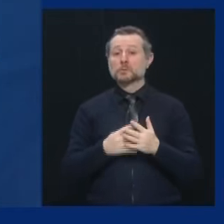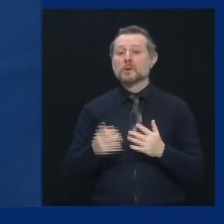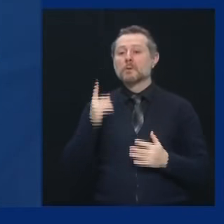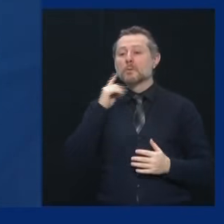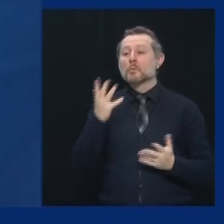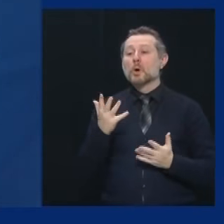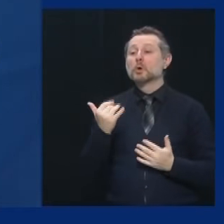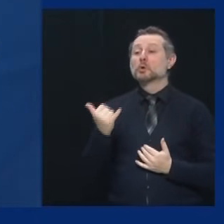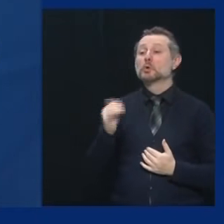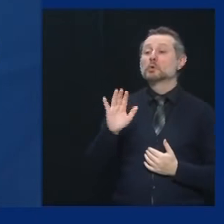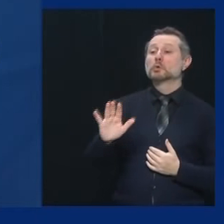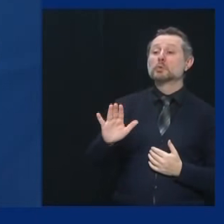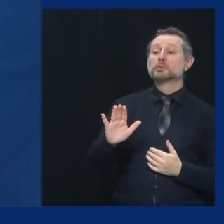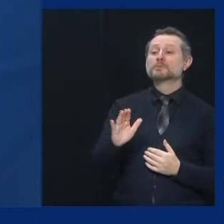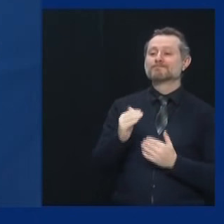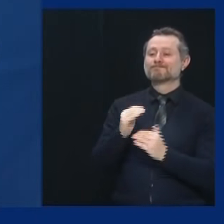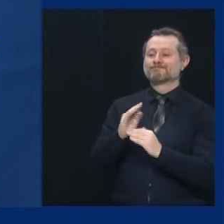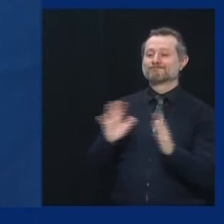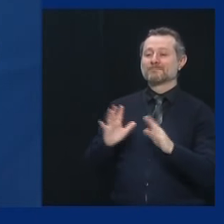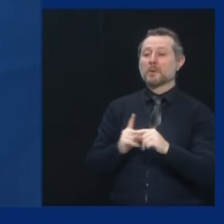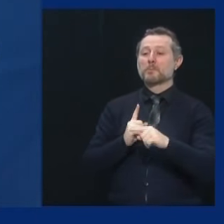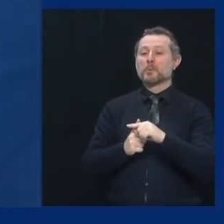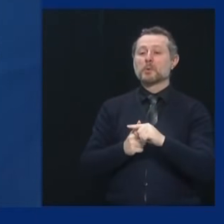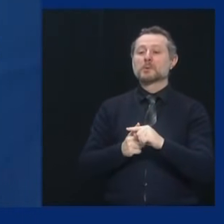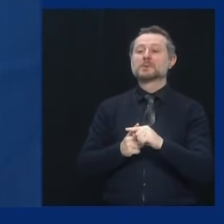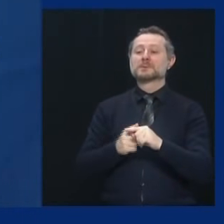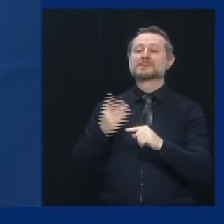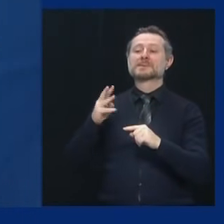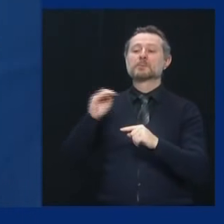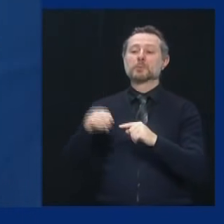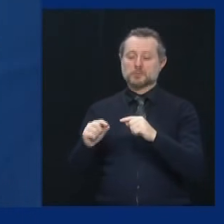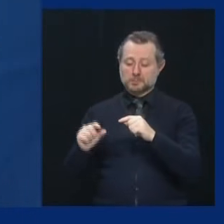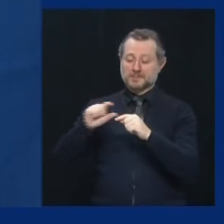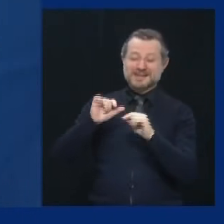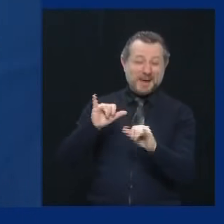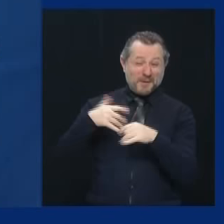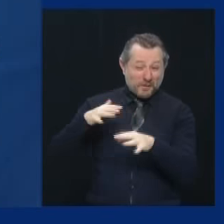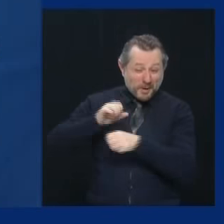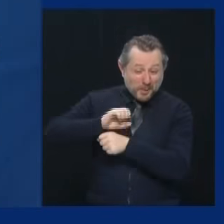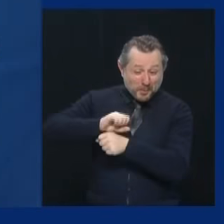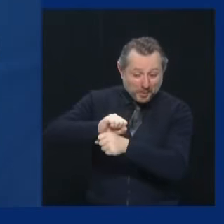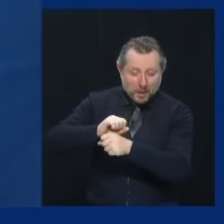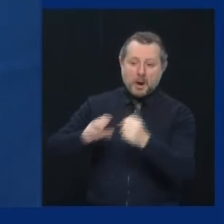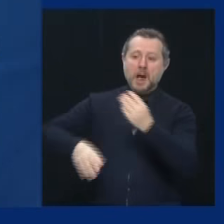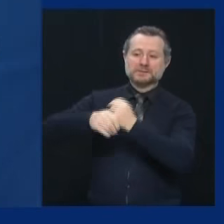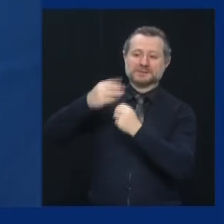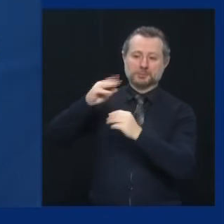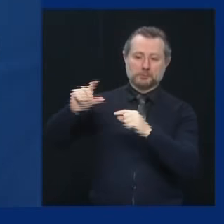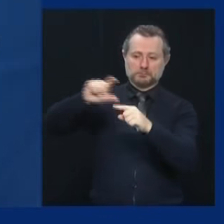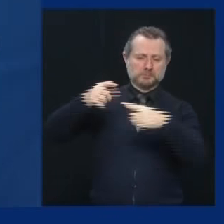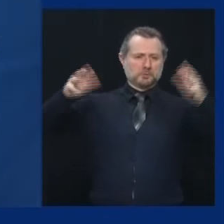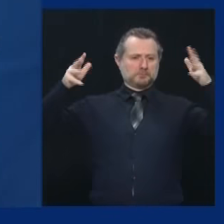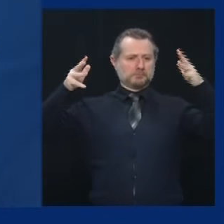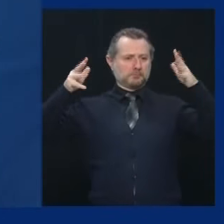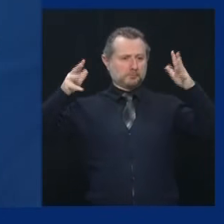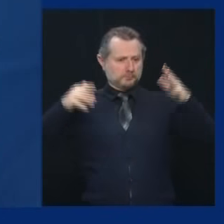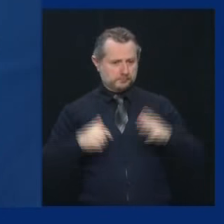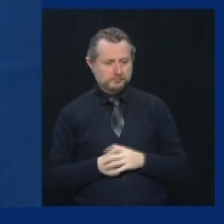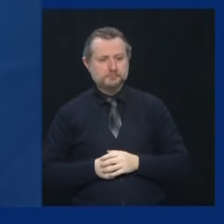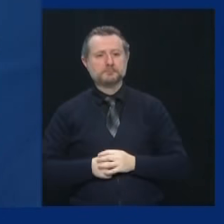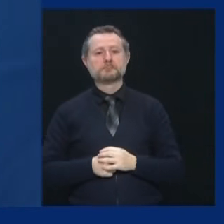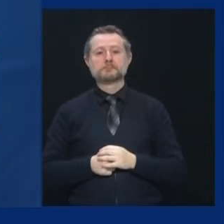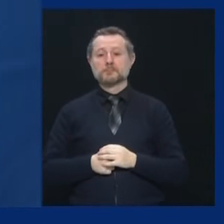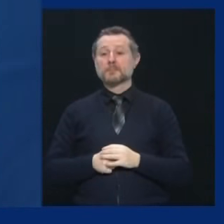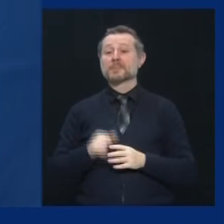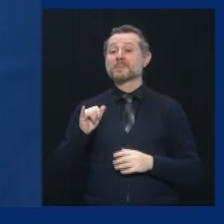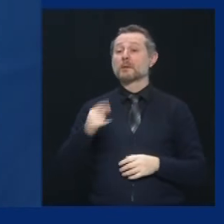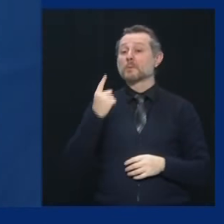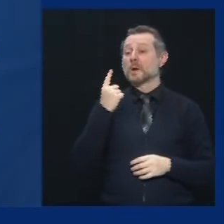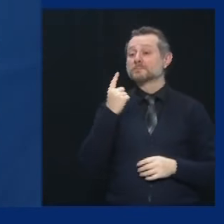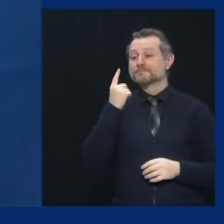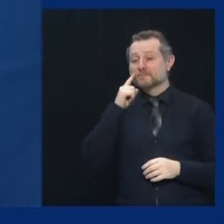EVERY DAY BE CAREFUL, BE